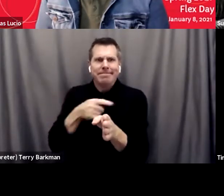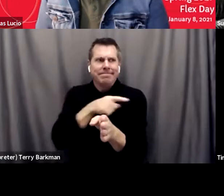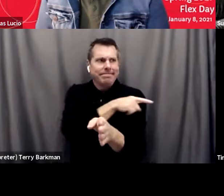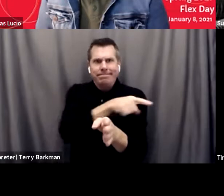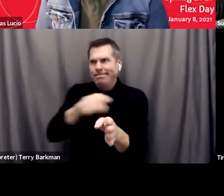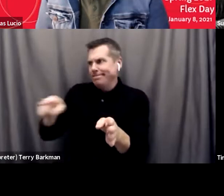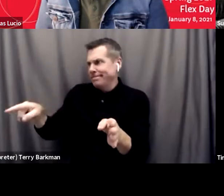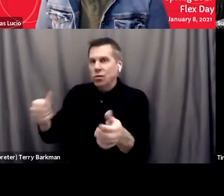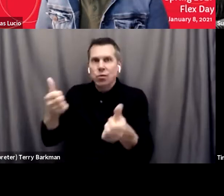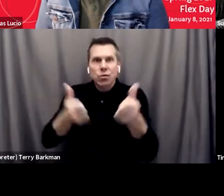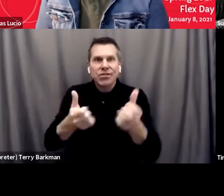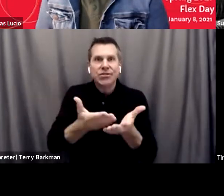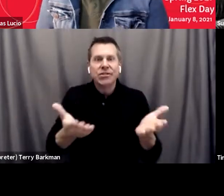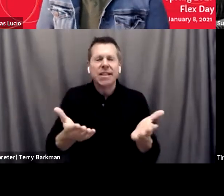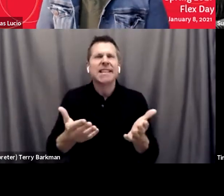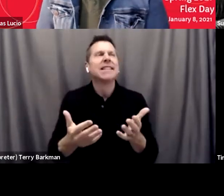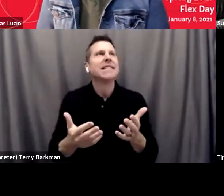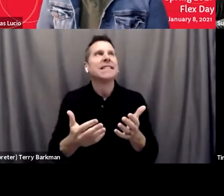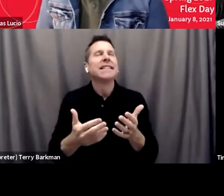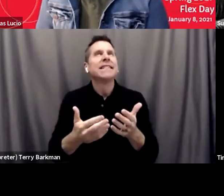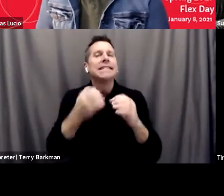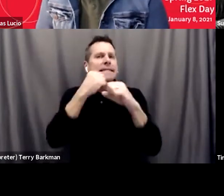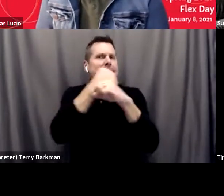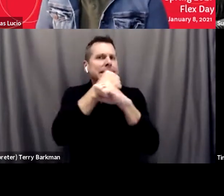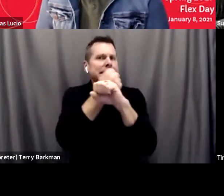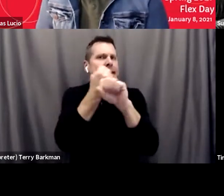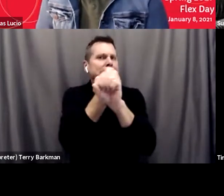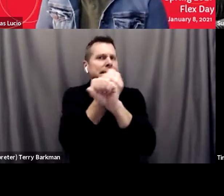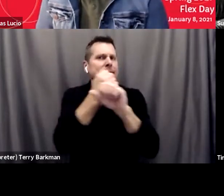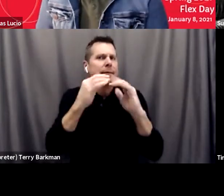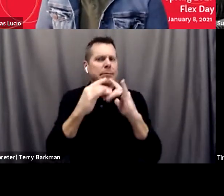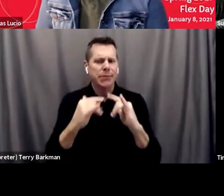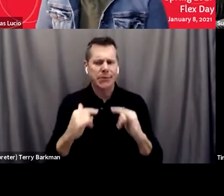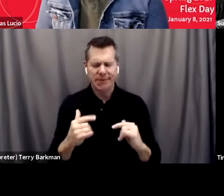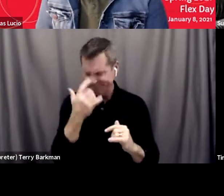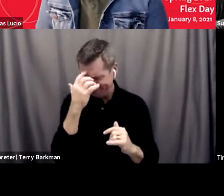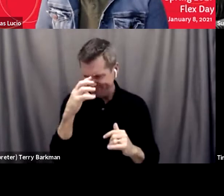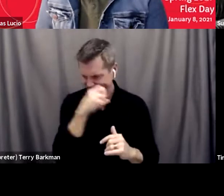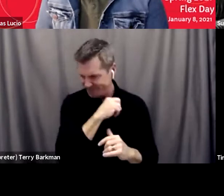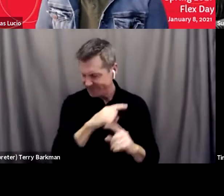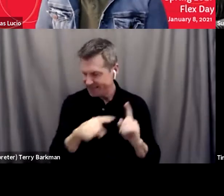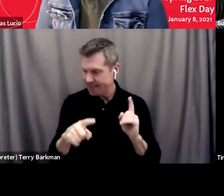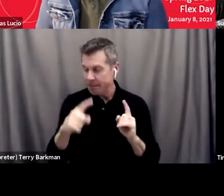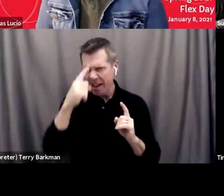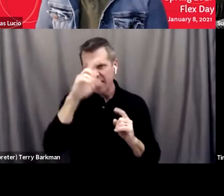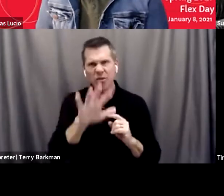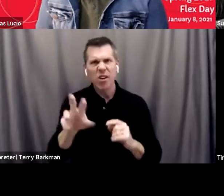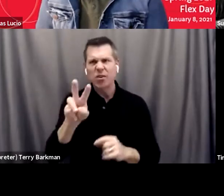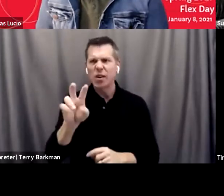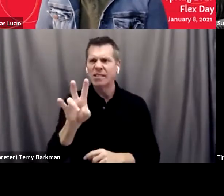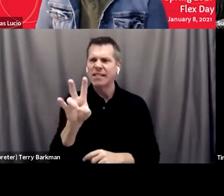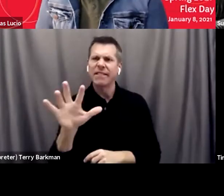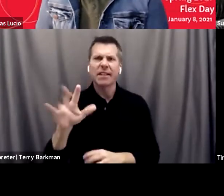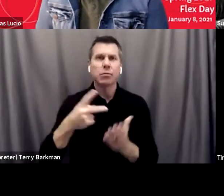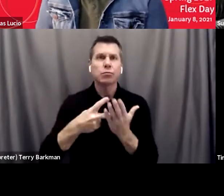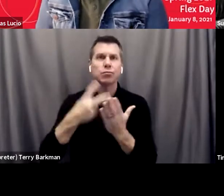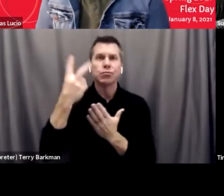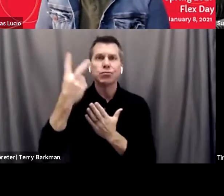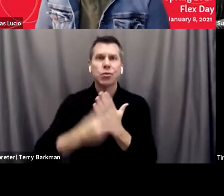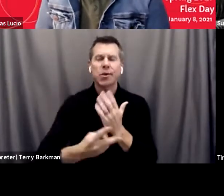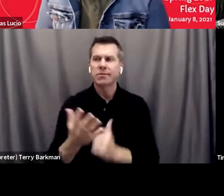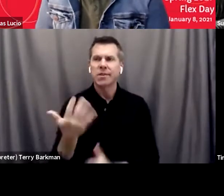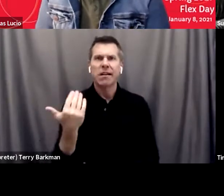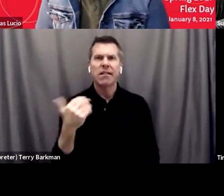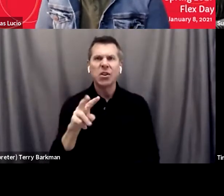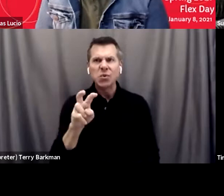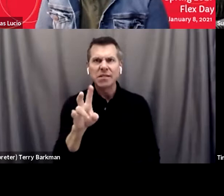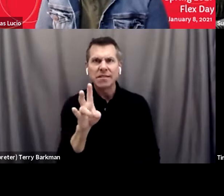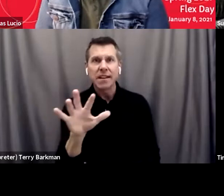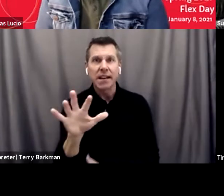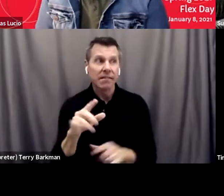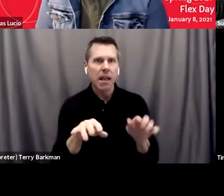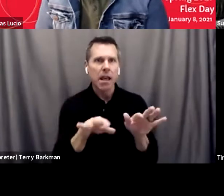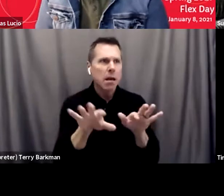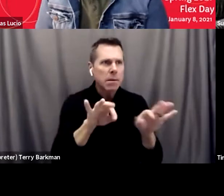numbers now escaping me, but we have something like 275 programs that students could choose from, when first applying at